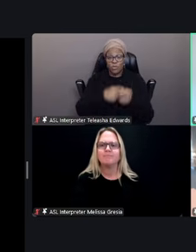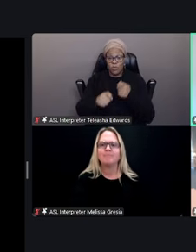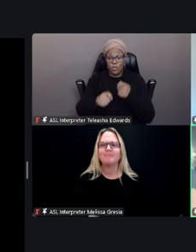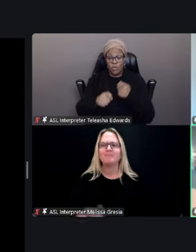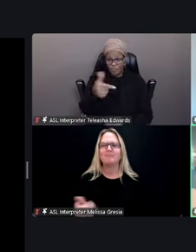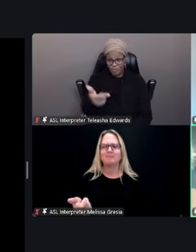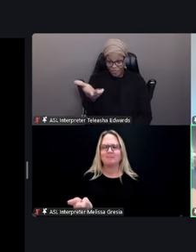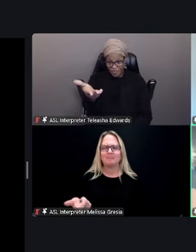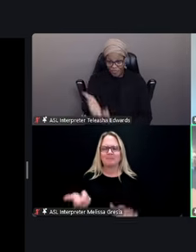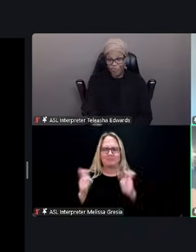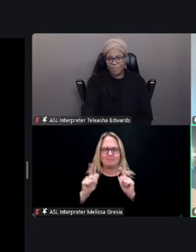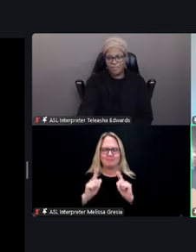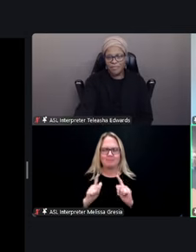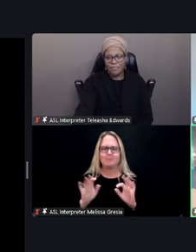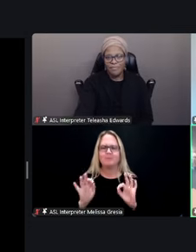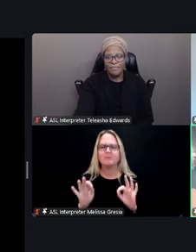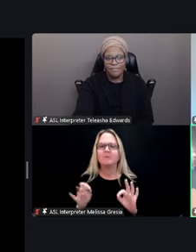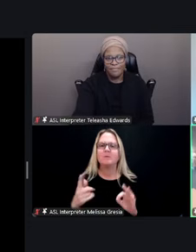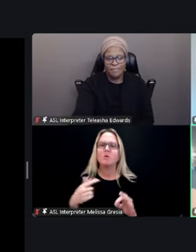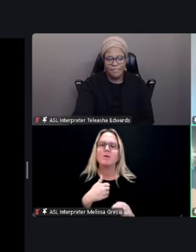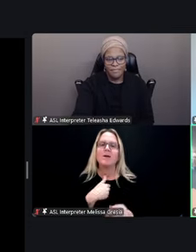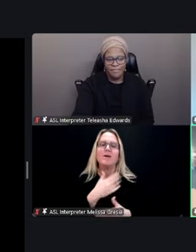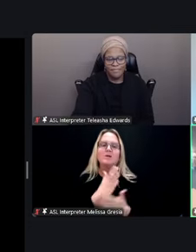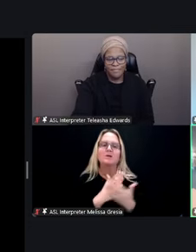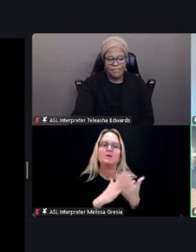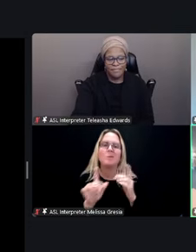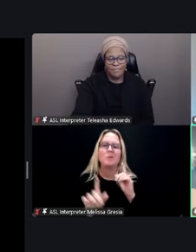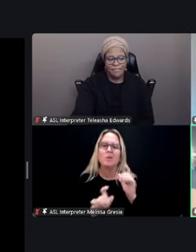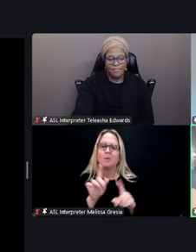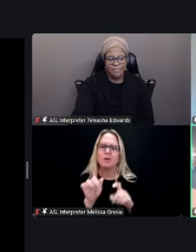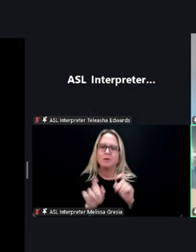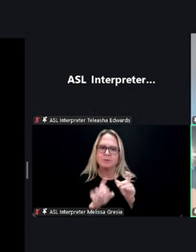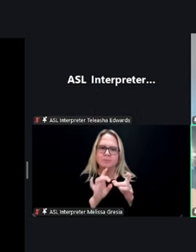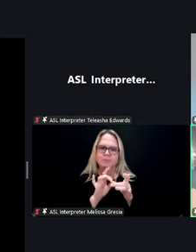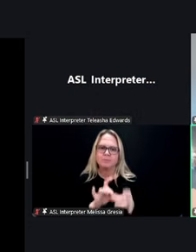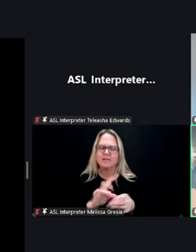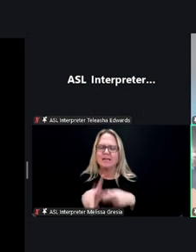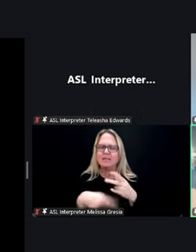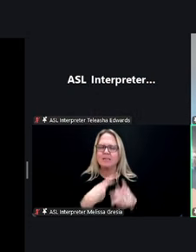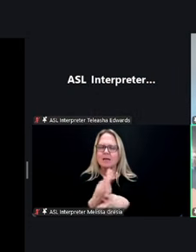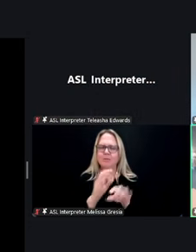Thank you. We've got a couple questions about the type of organization that can